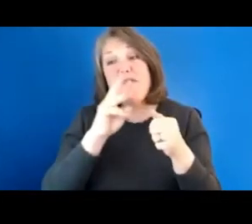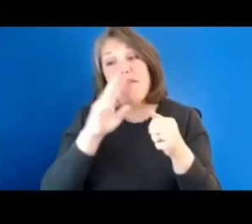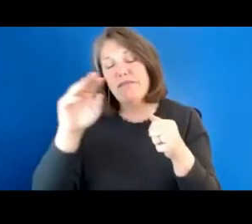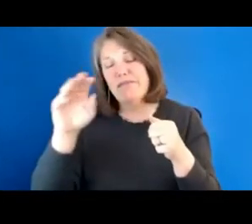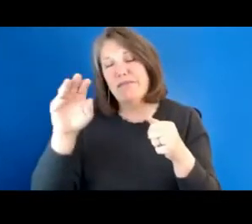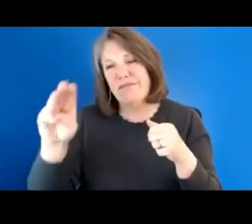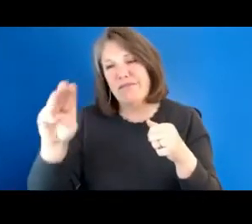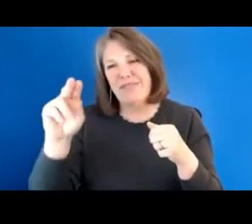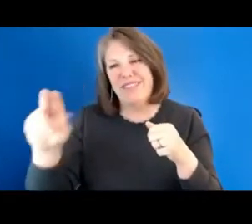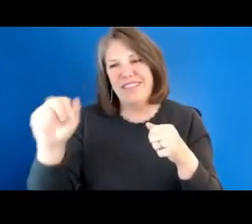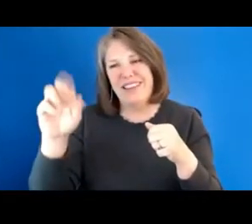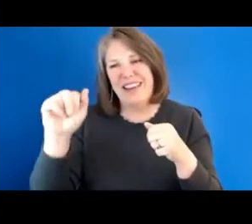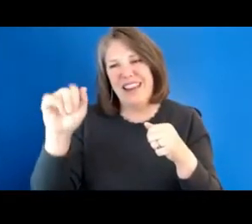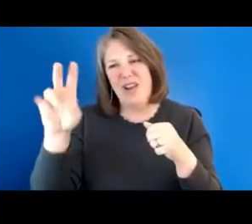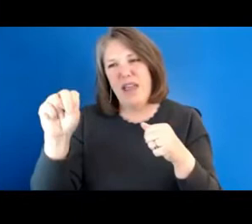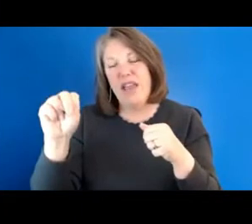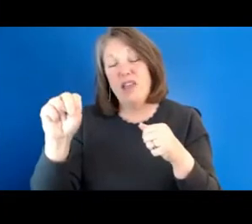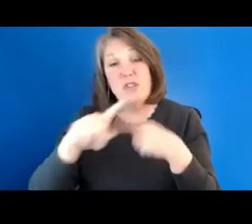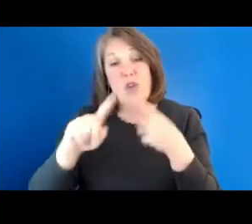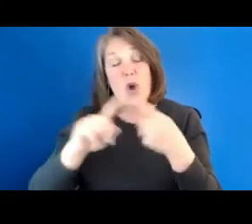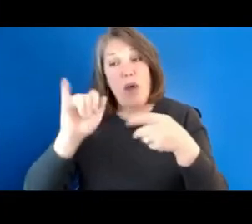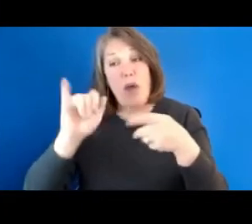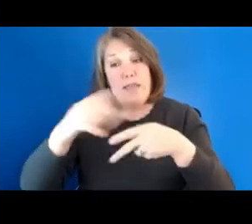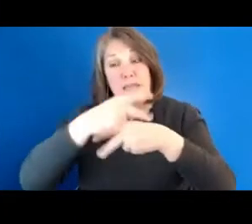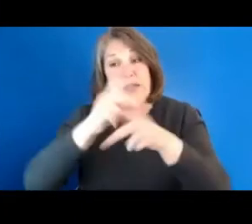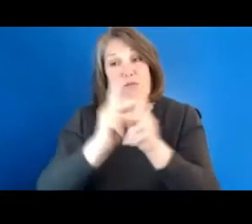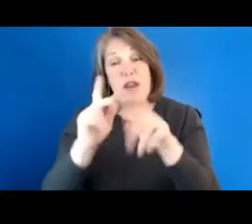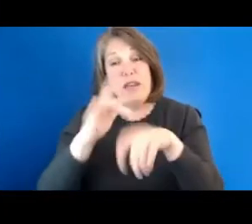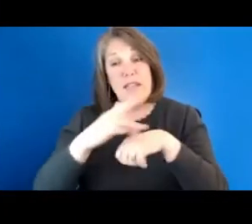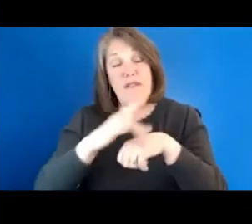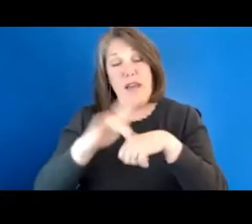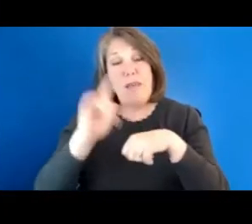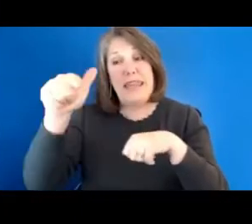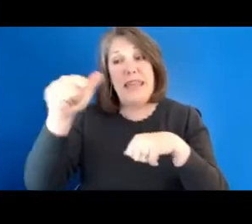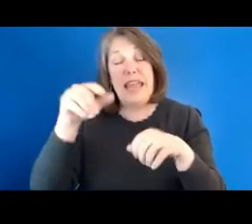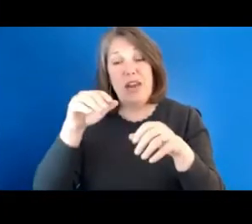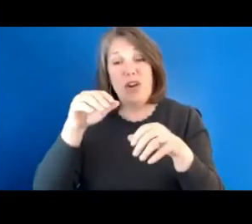when this product is available later in your own words and in